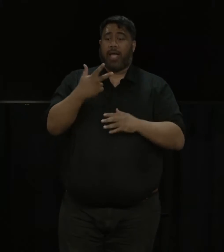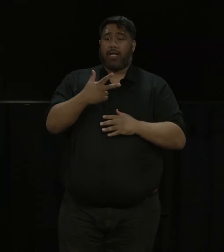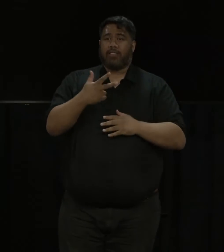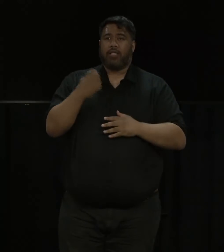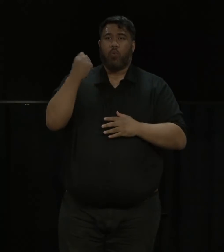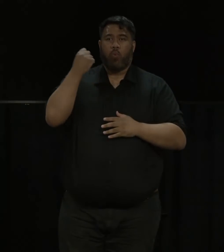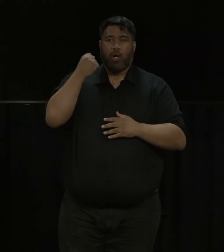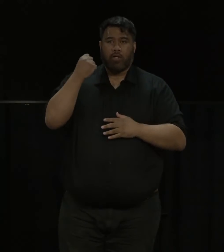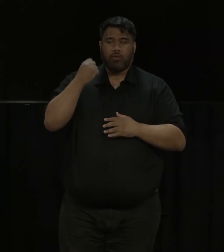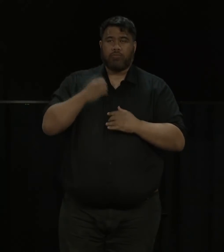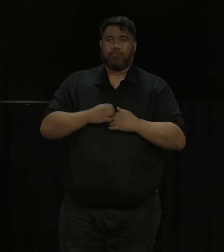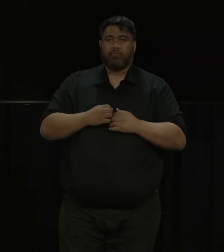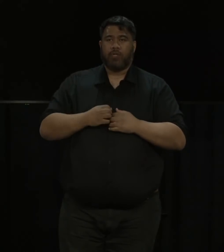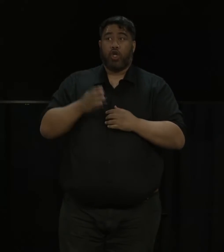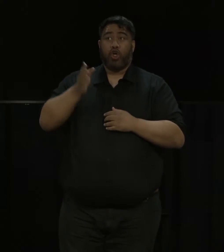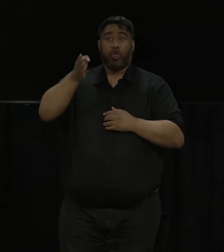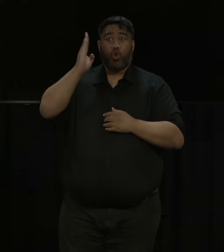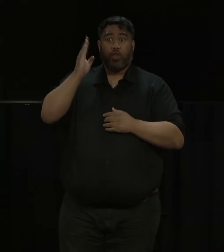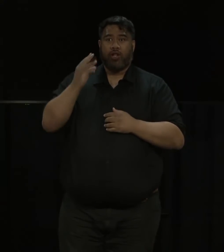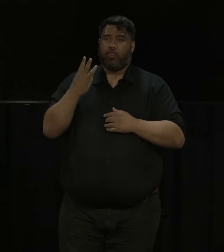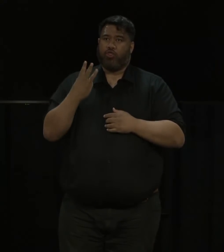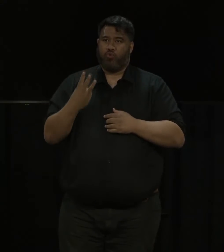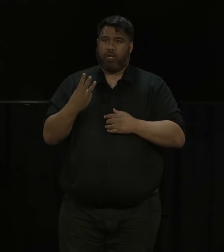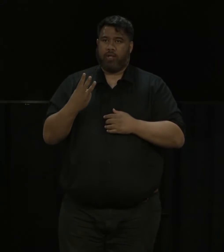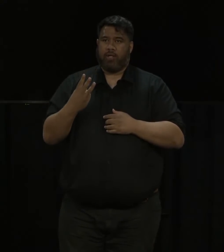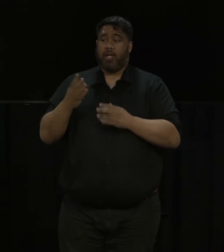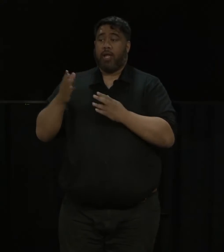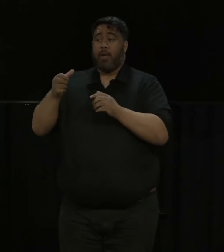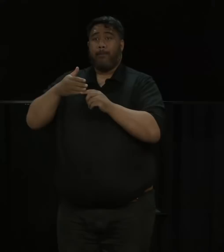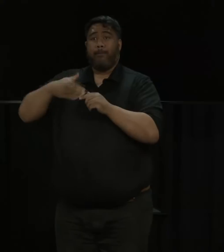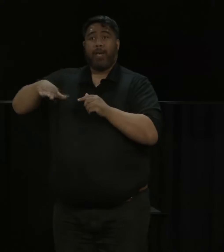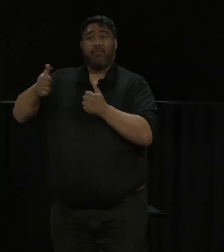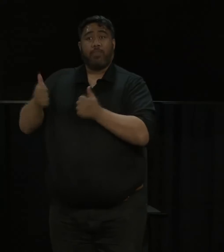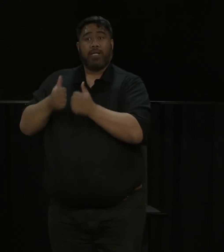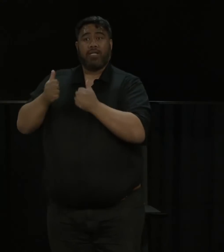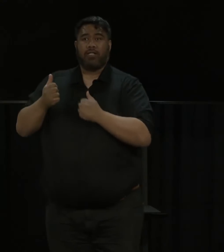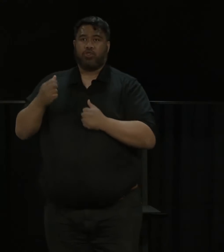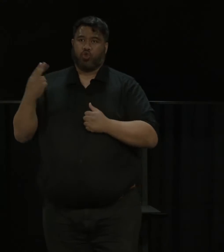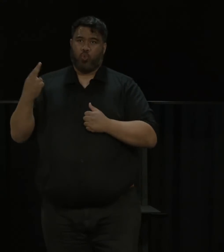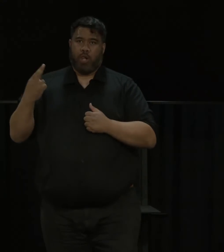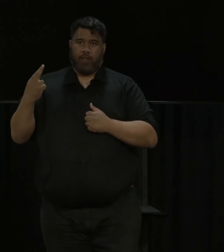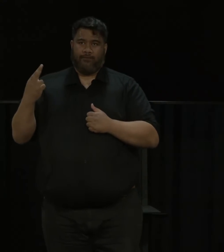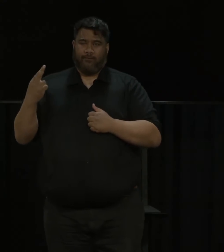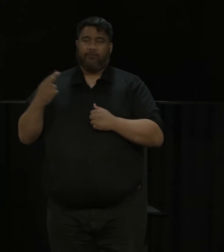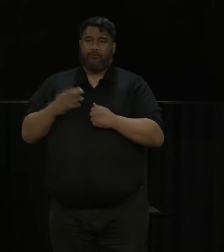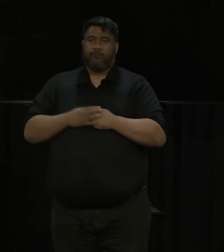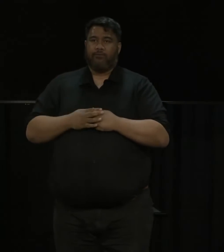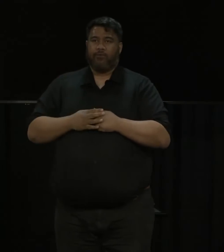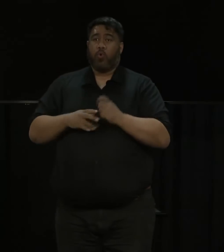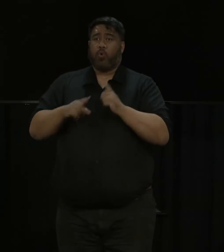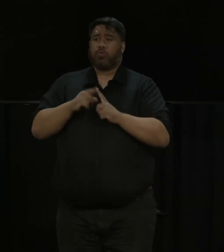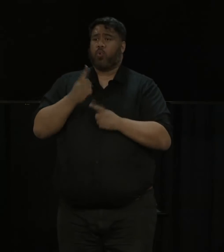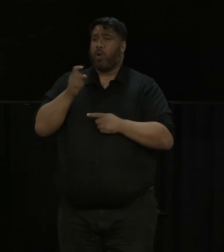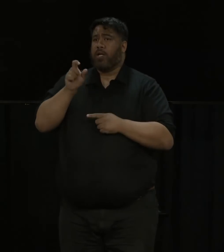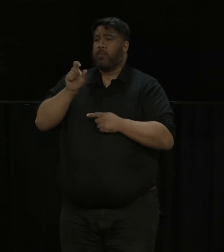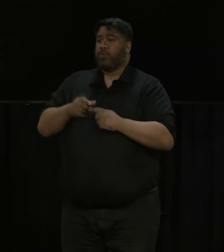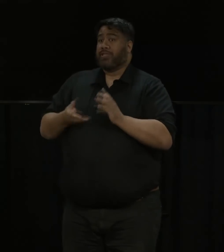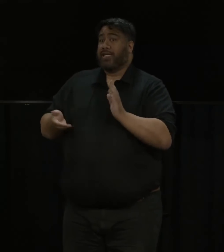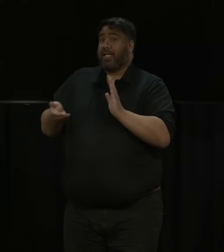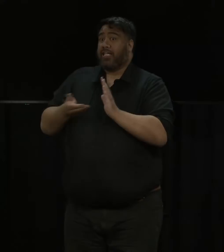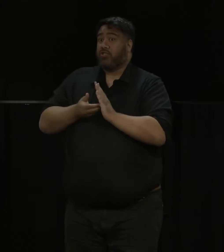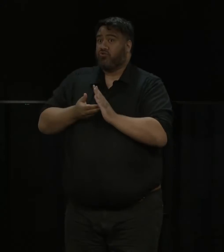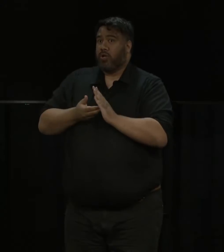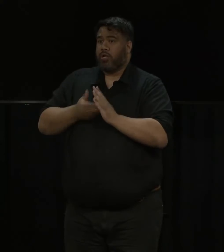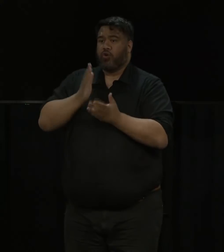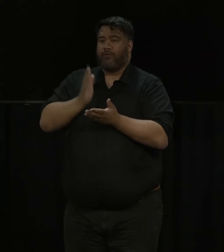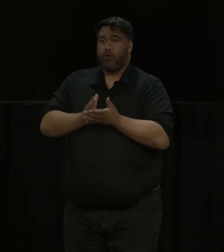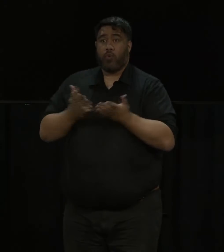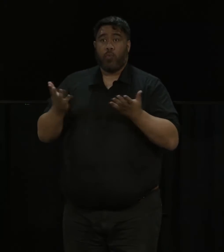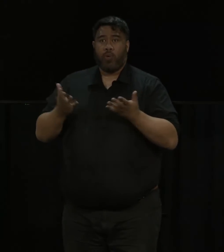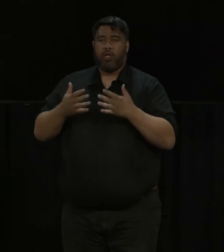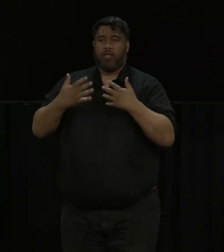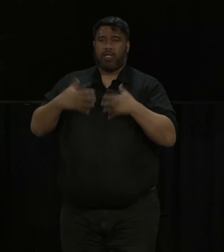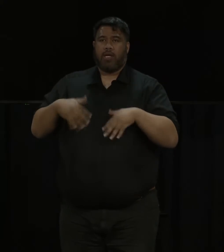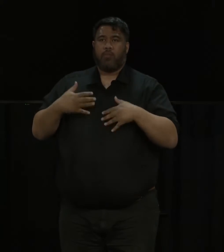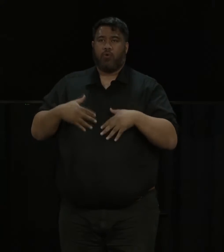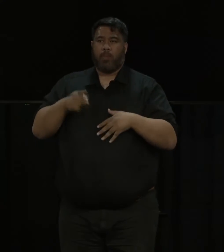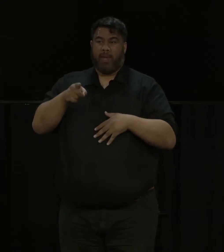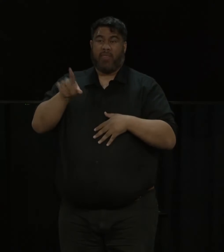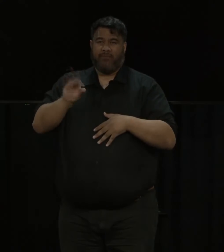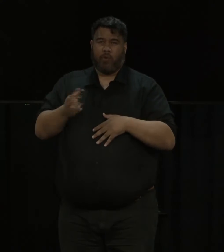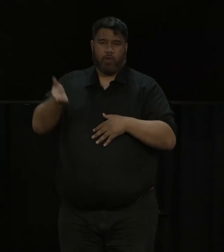We have 250 new cases in our